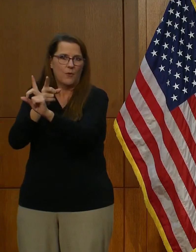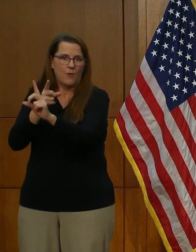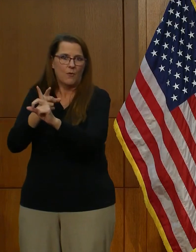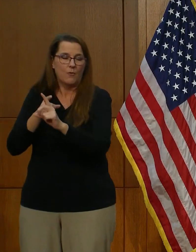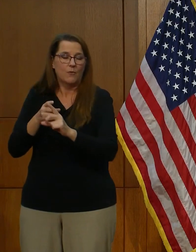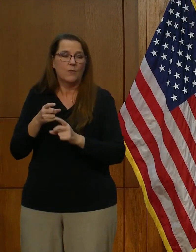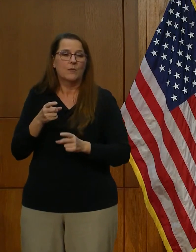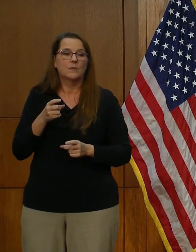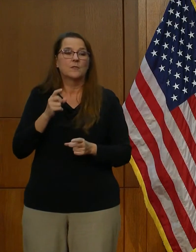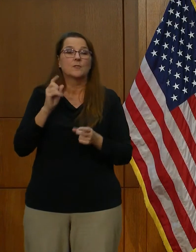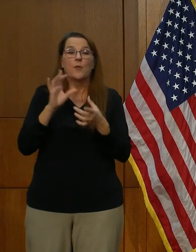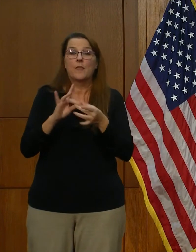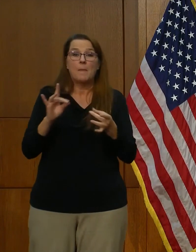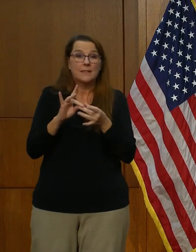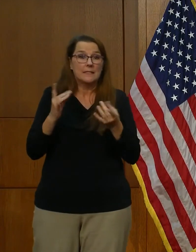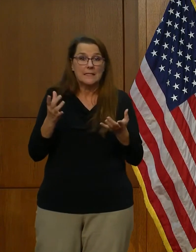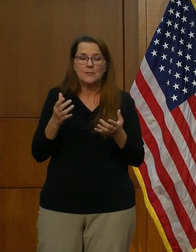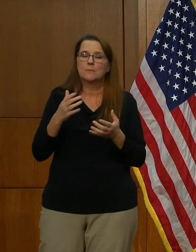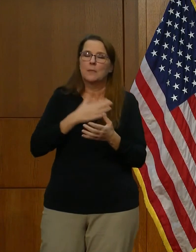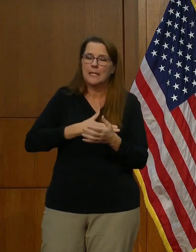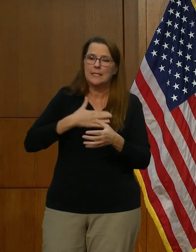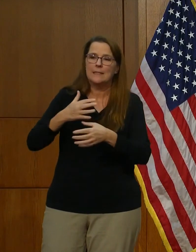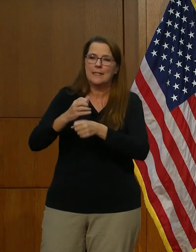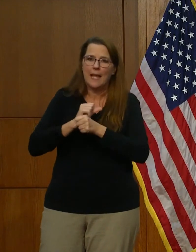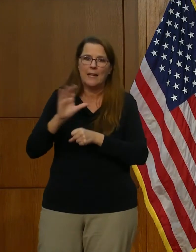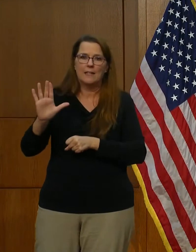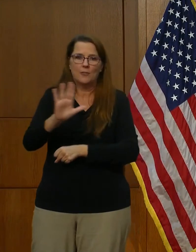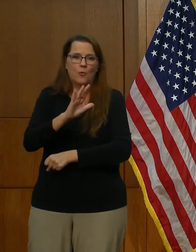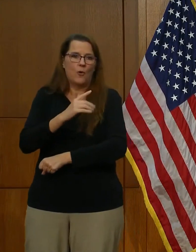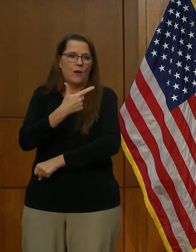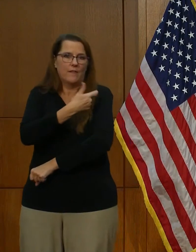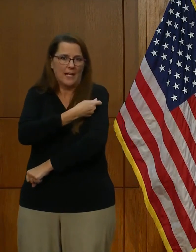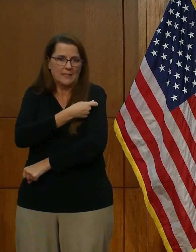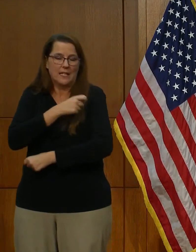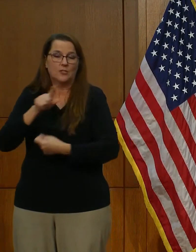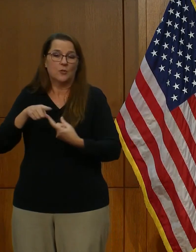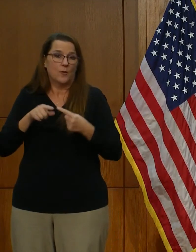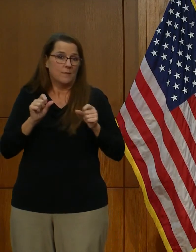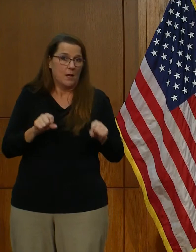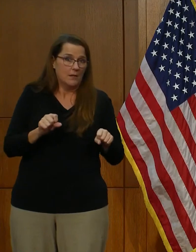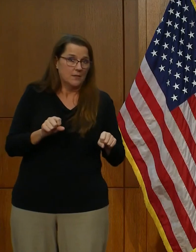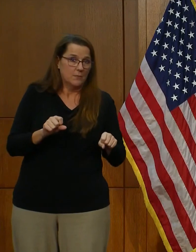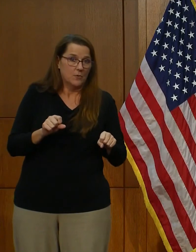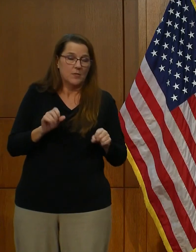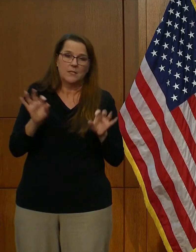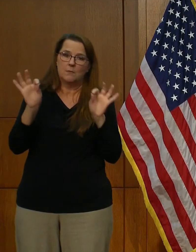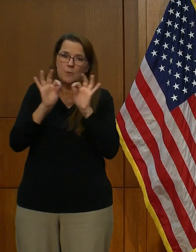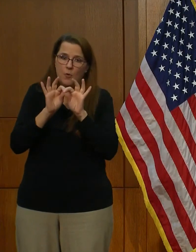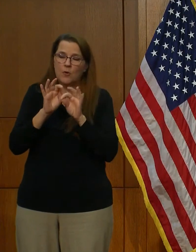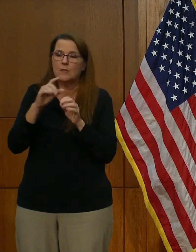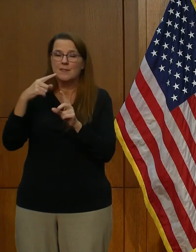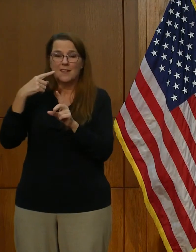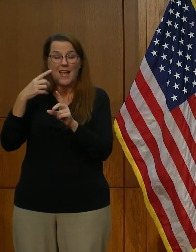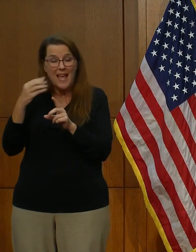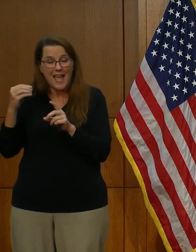ULTIMATE GOAL IS SO OF OUR MESSAGES GET VACCINATED WHEN